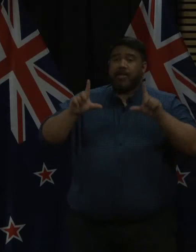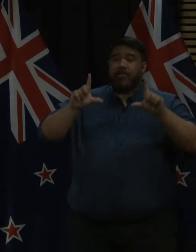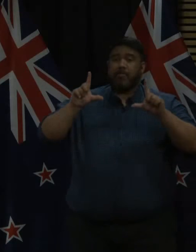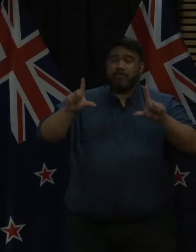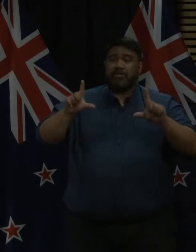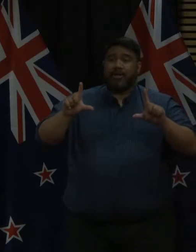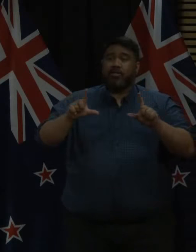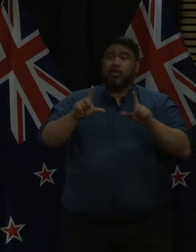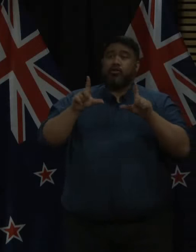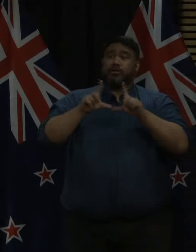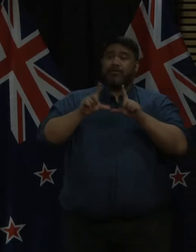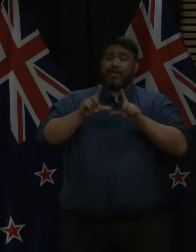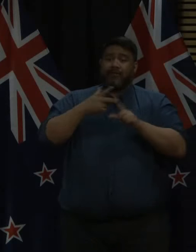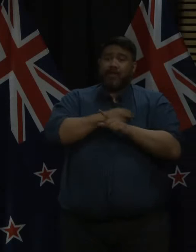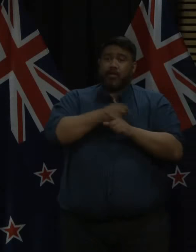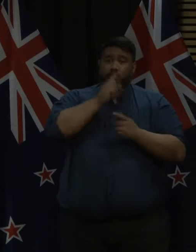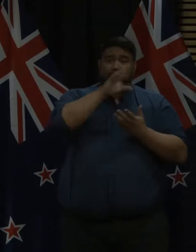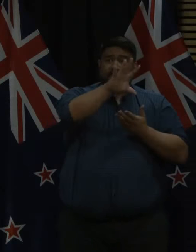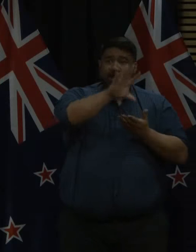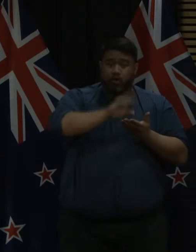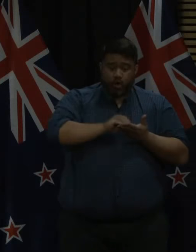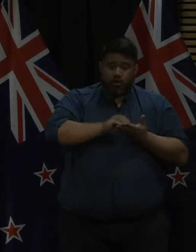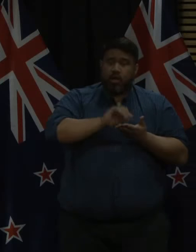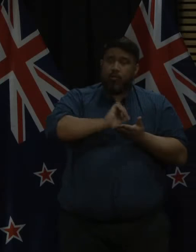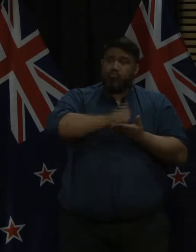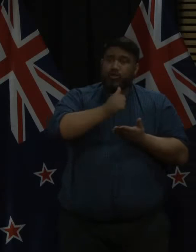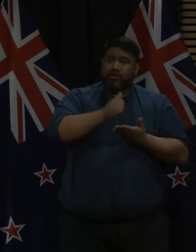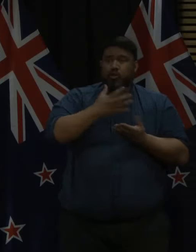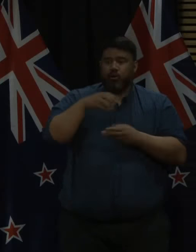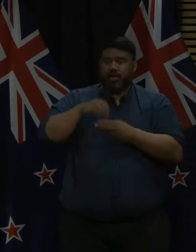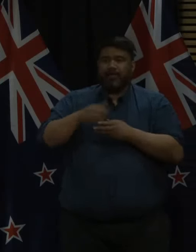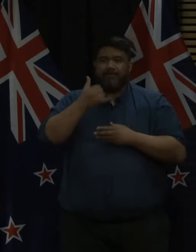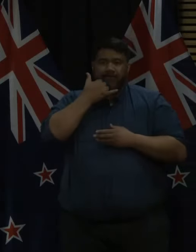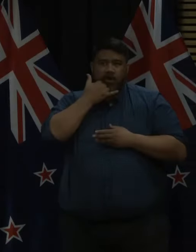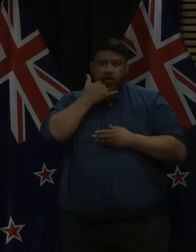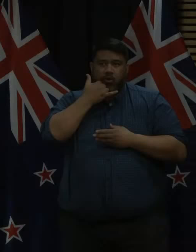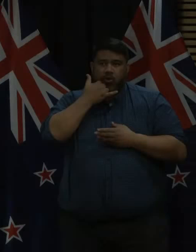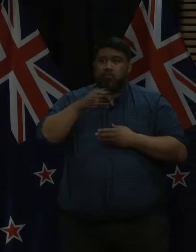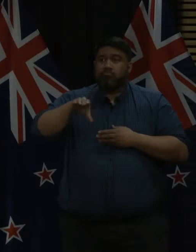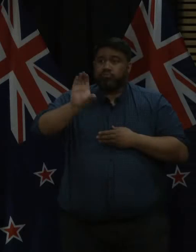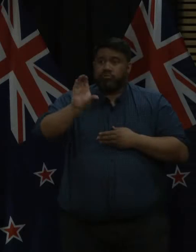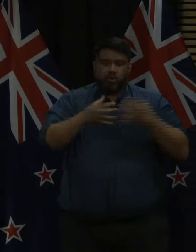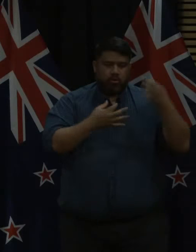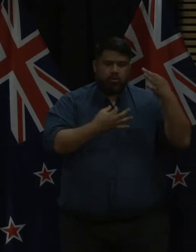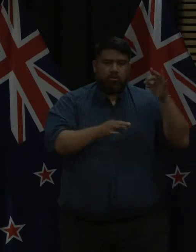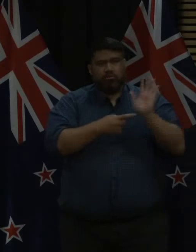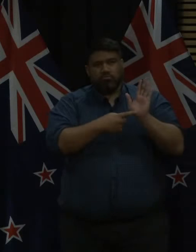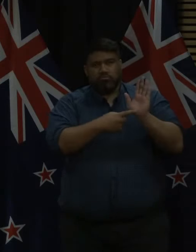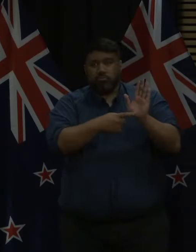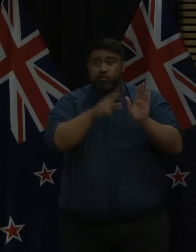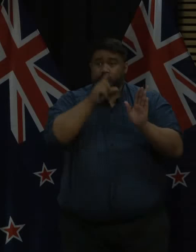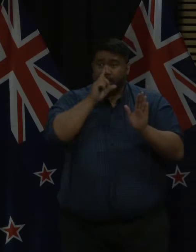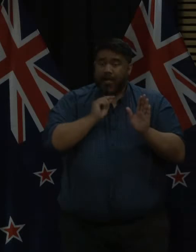statement for people interested in the privacy of the system. And this picture to say you can